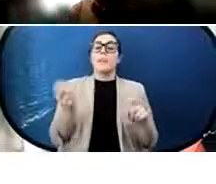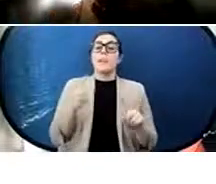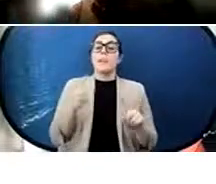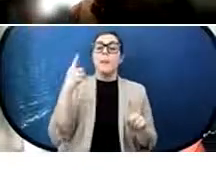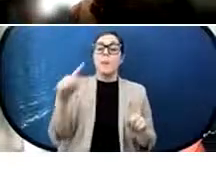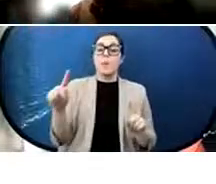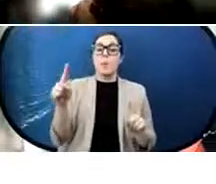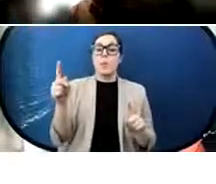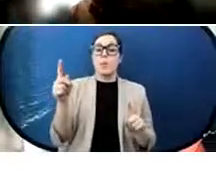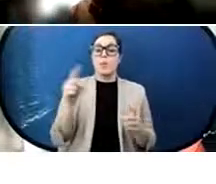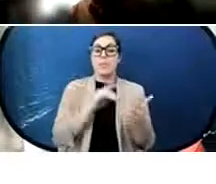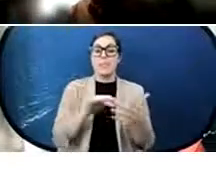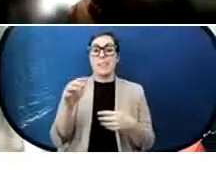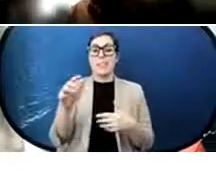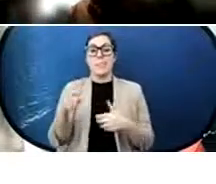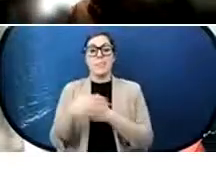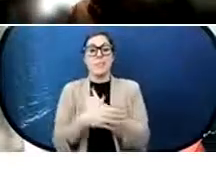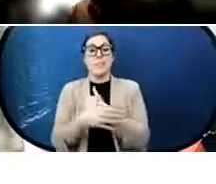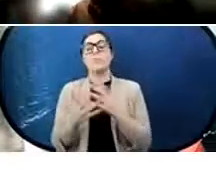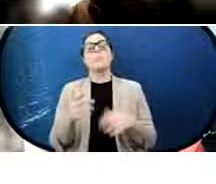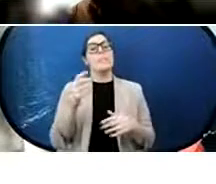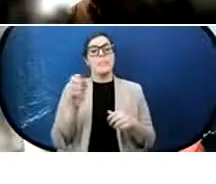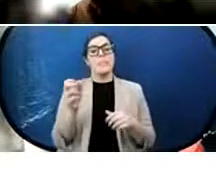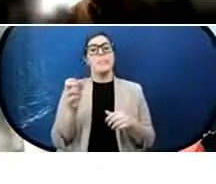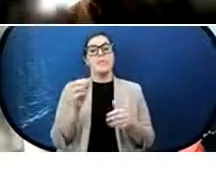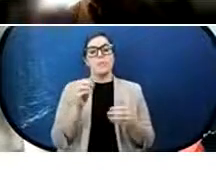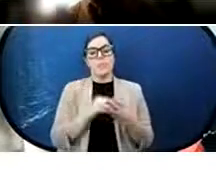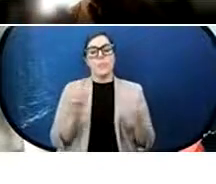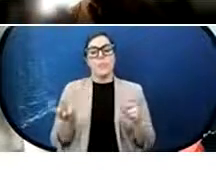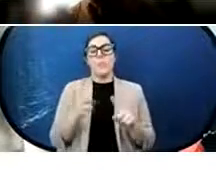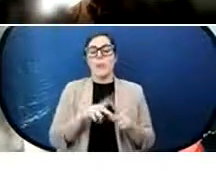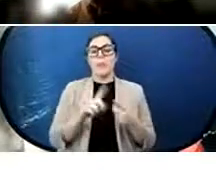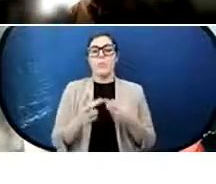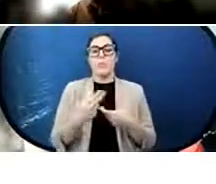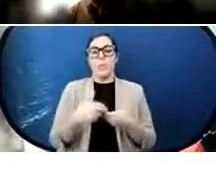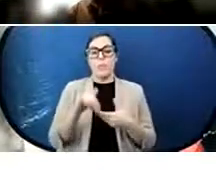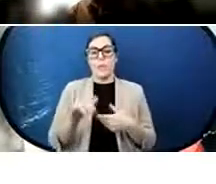out the application, and we encourage people to sign up to our newsletter, where you'll find out